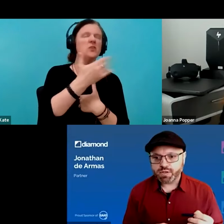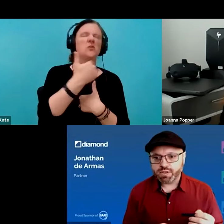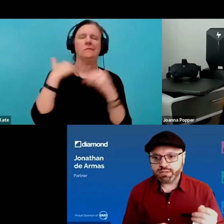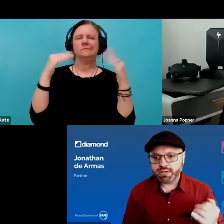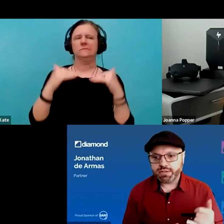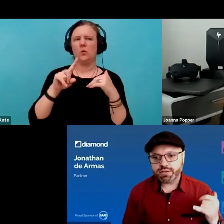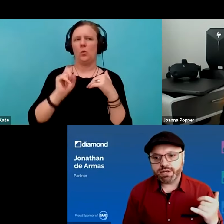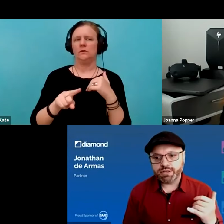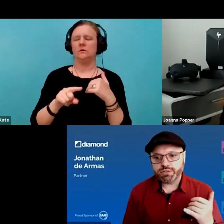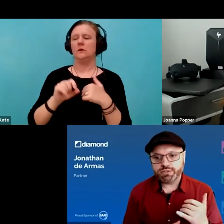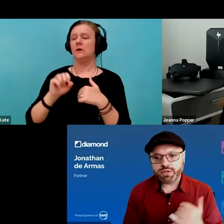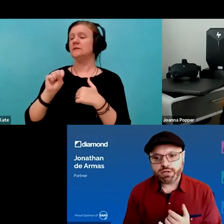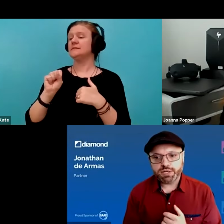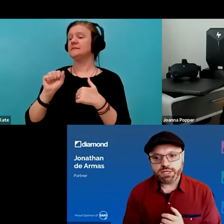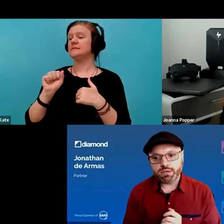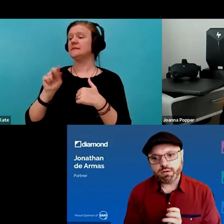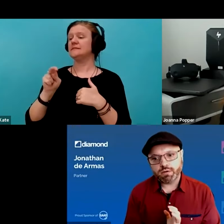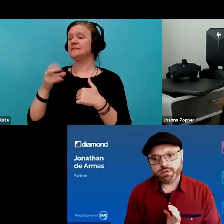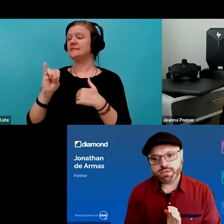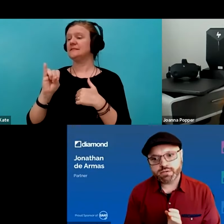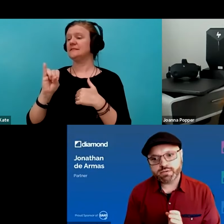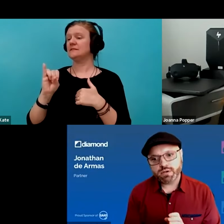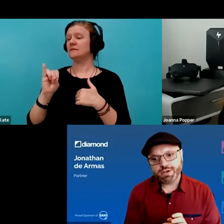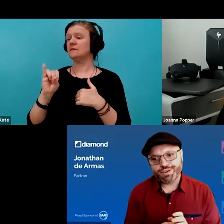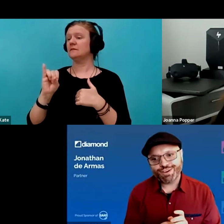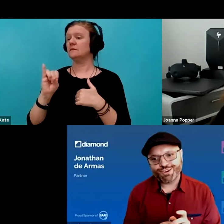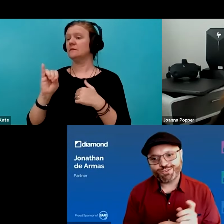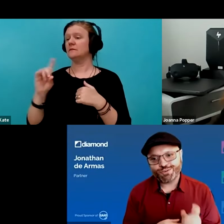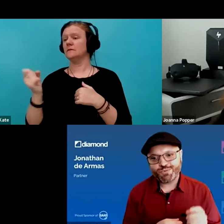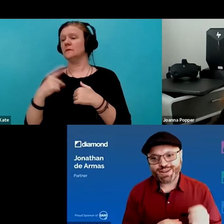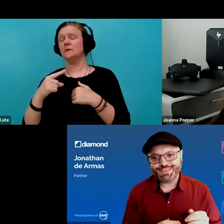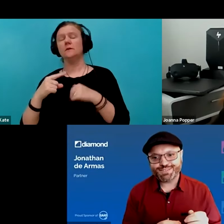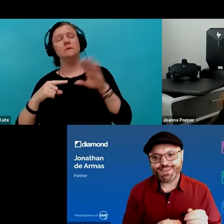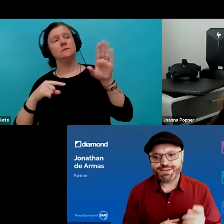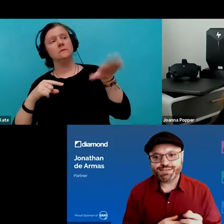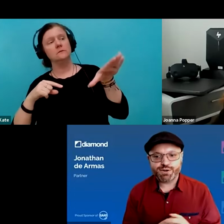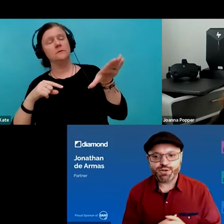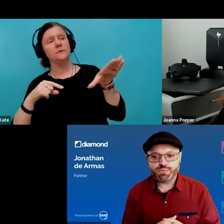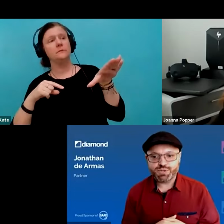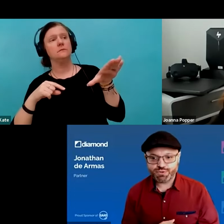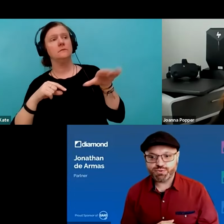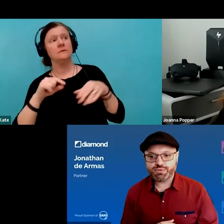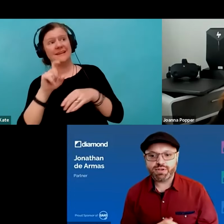Jonathan de Armas: Sadiq Shahinian says, Are there ways XR could be used to help